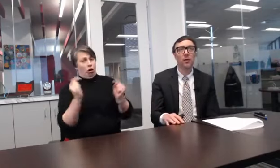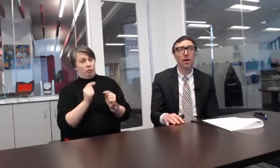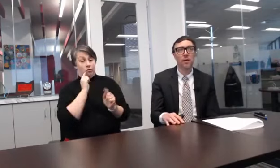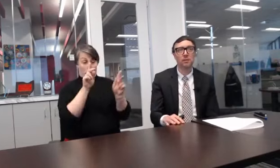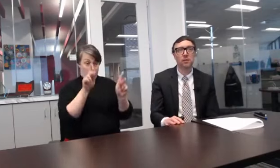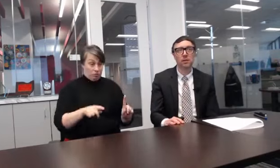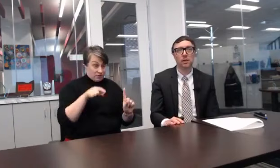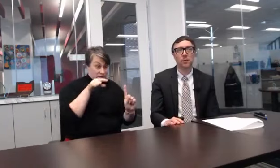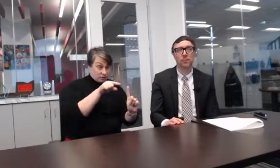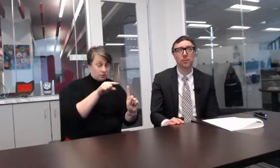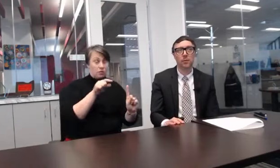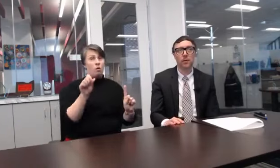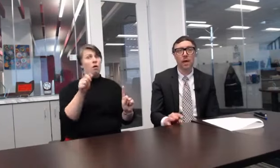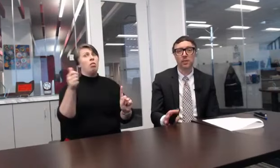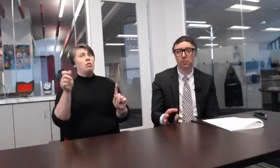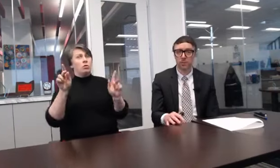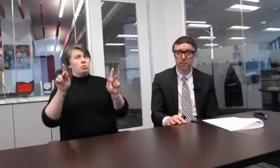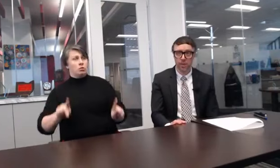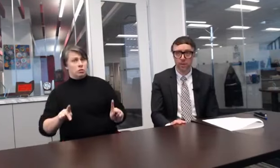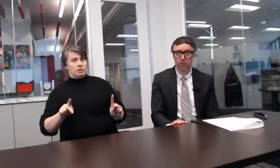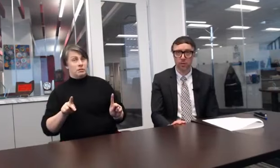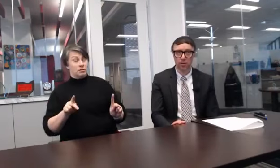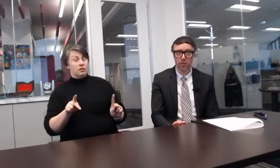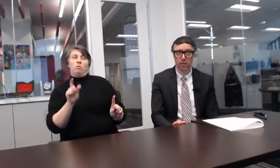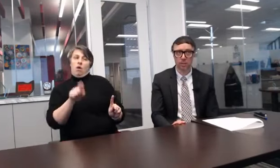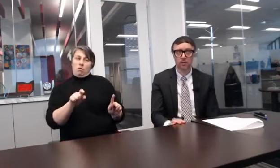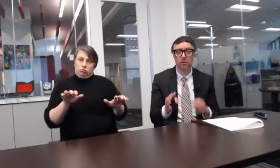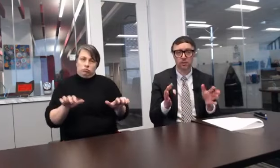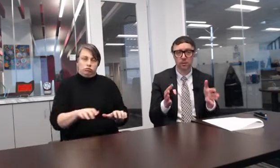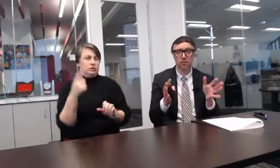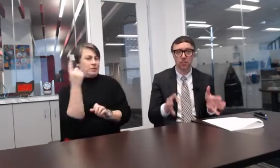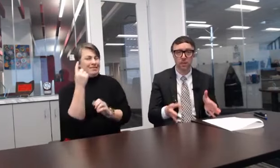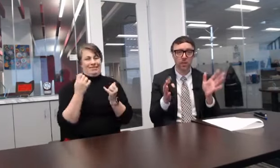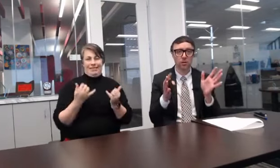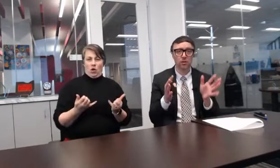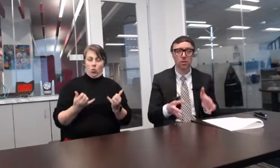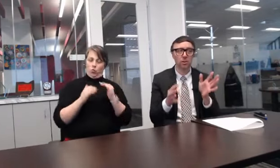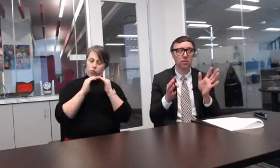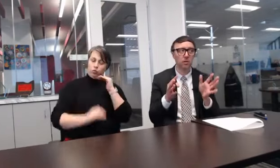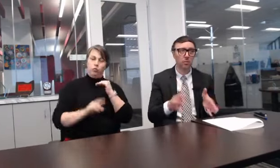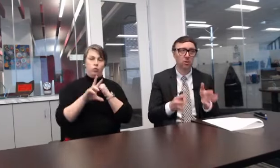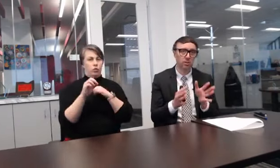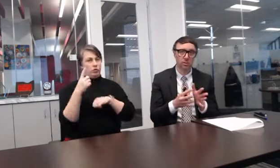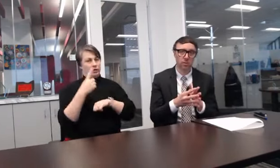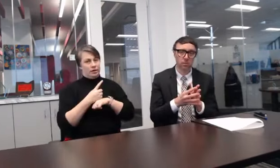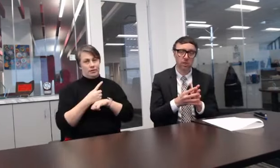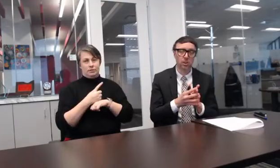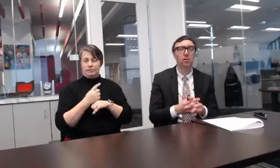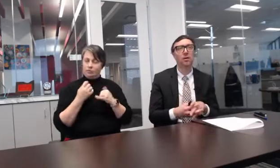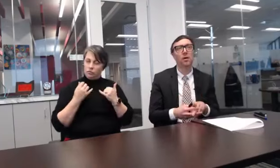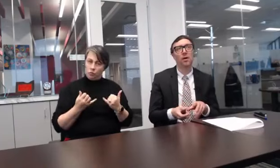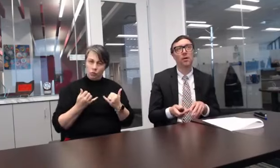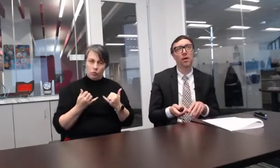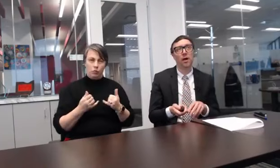that action must be taken within 30 days. So it's an immediate, urgent emergency situation.